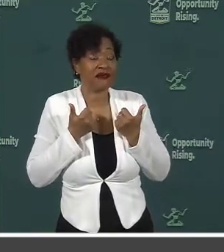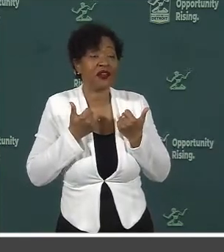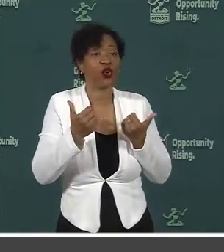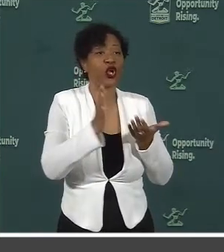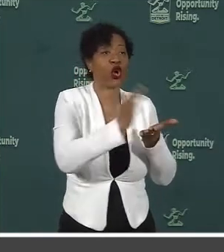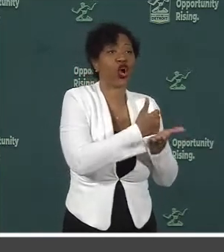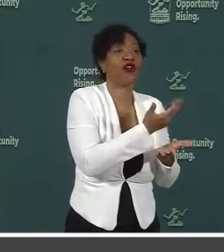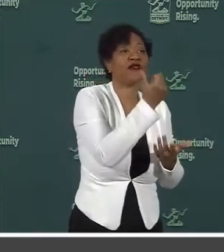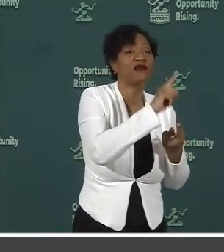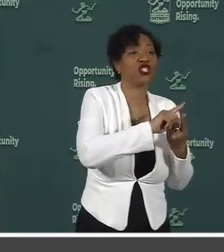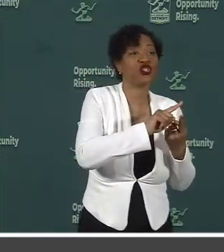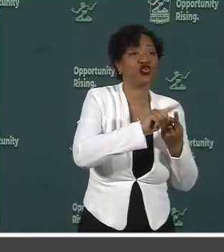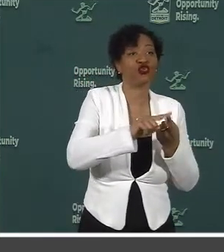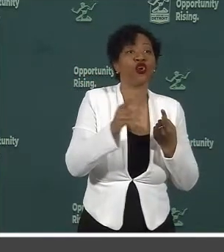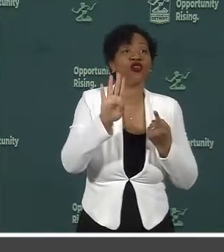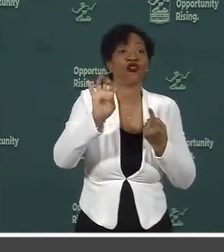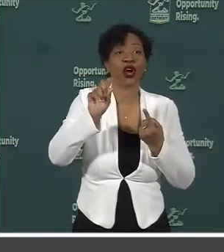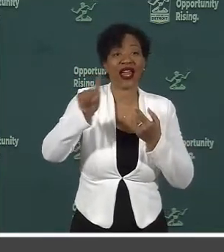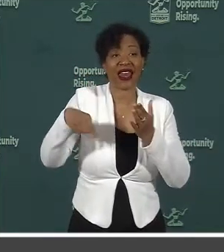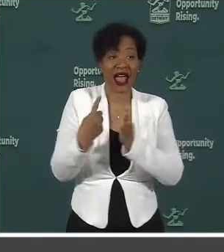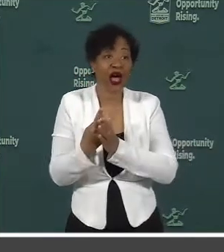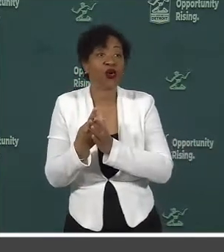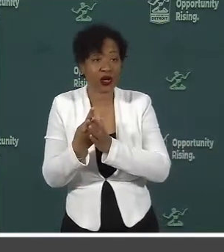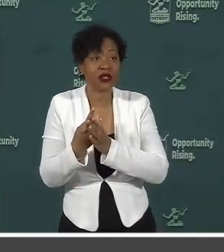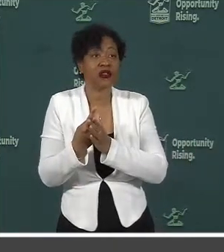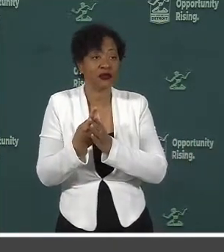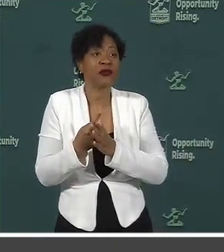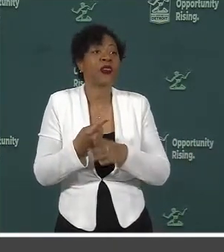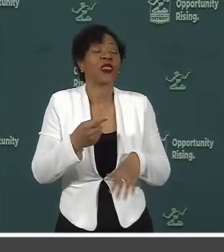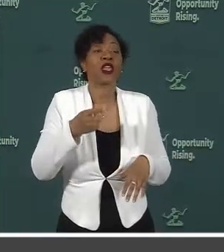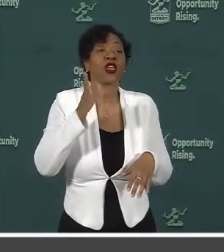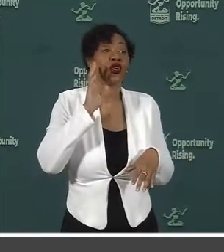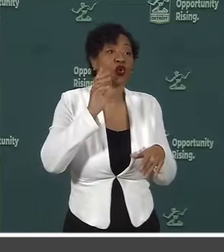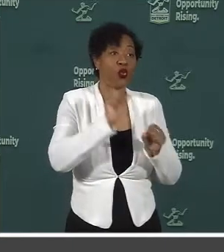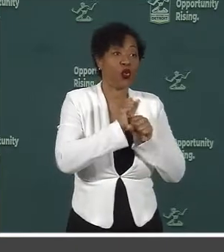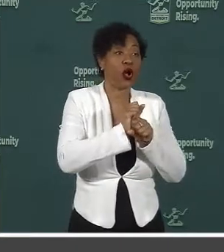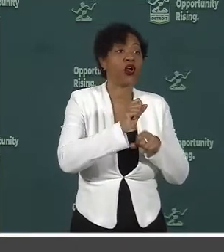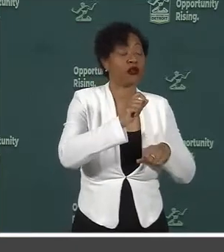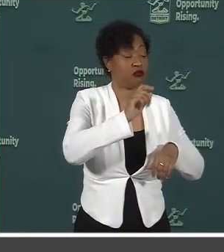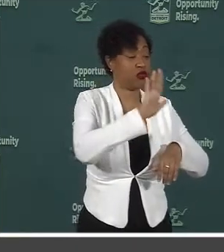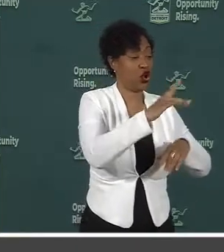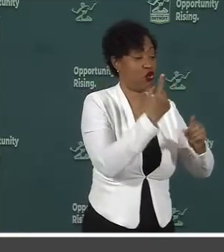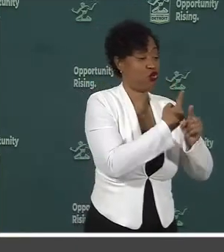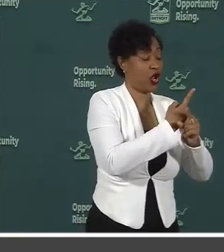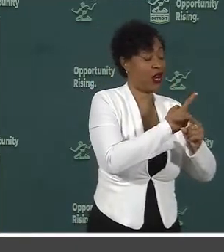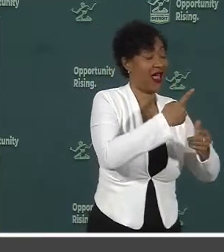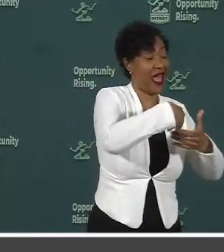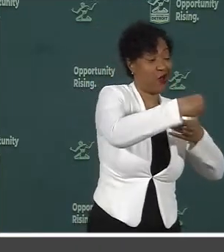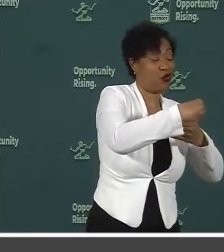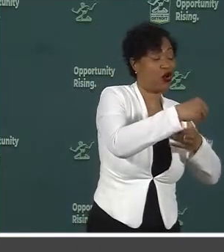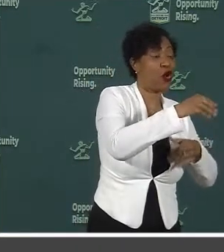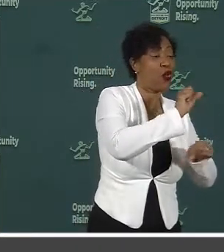PARKS AND THE LIKE BUT HERE'S THE THING WILL DO YOU GO TO YOUR REGULAR OUTDOOR WORK SITE THREE DAYS A WEEK TWO DAYS A